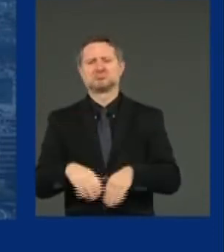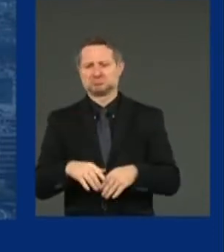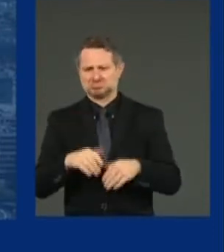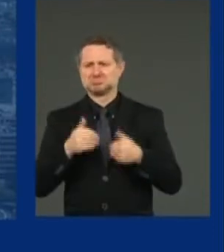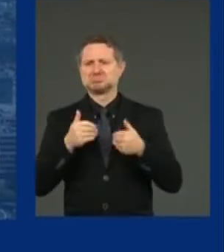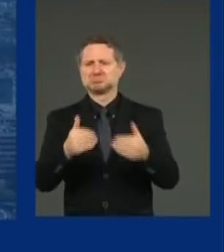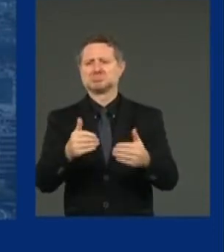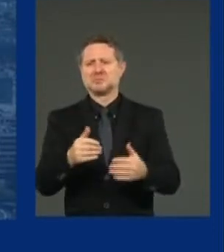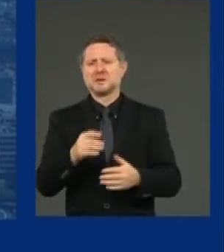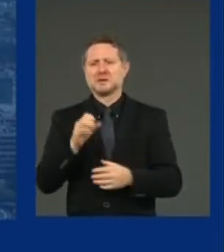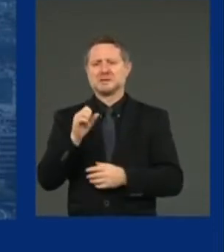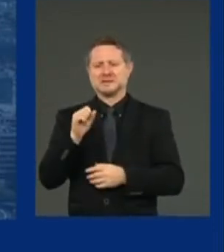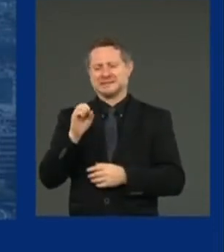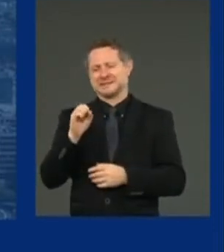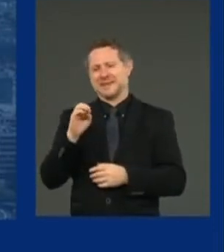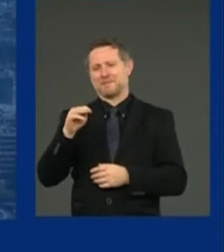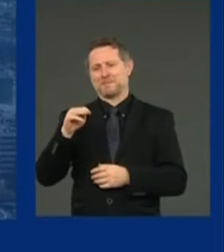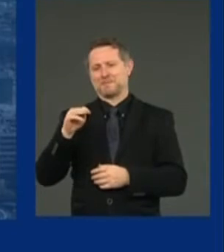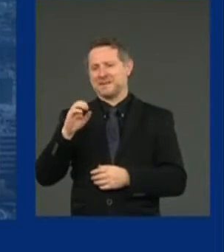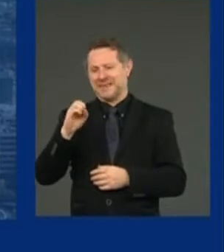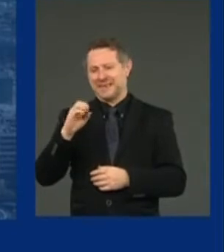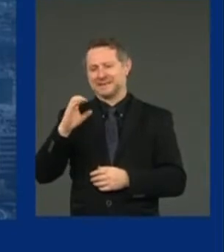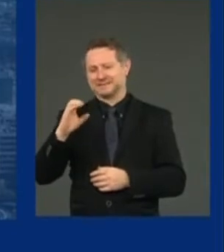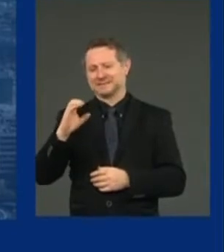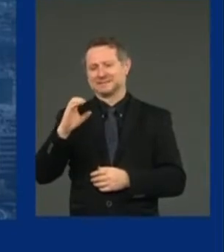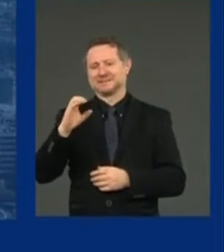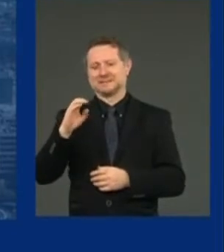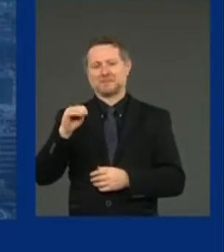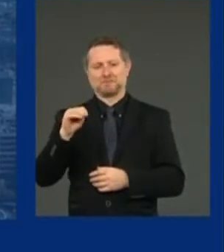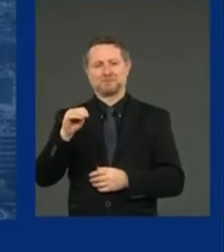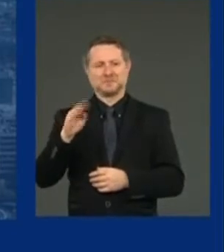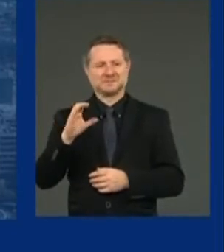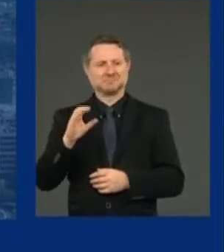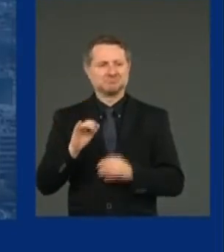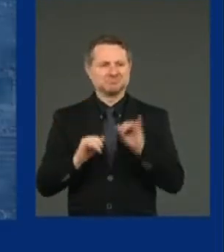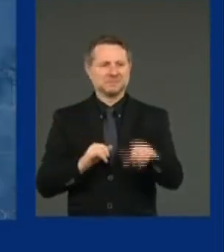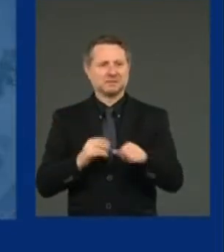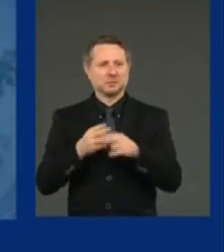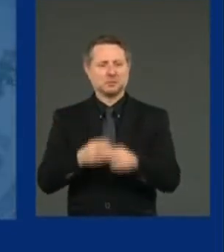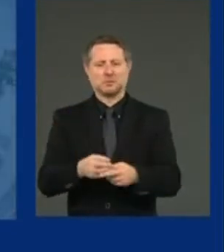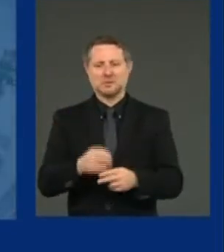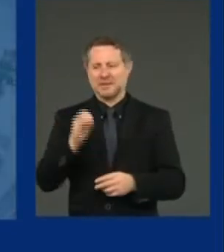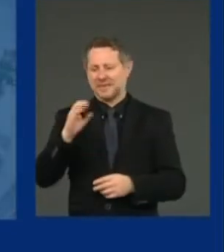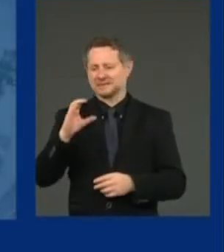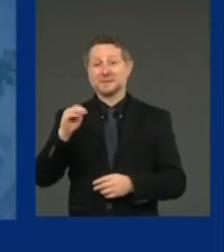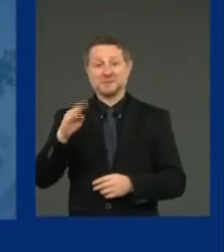TO RESTART ELECTIVE PROCEDURES FOR ECMC AND WE WANT TO MAKE SURE HOSPITALS ARE IN THE POSITION TO PROVIDE CARE FOR